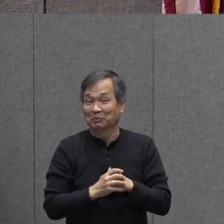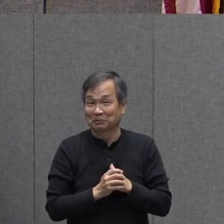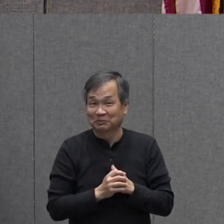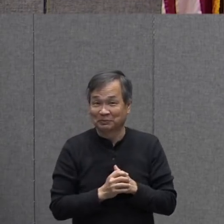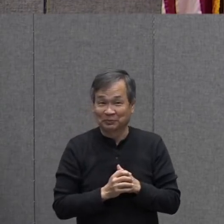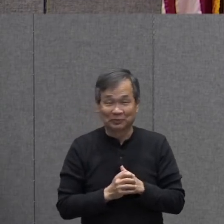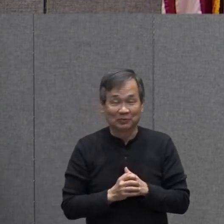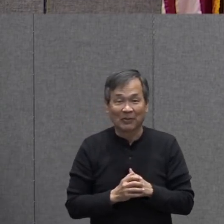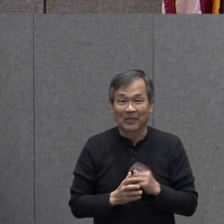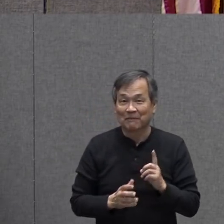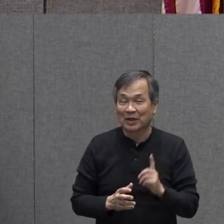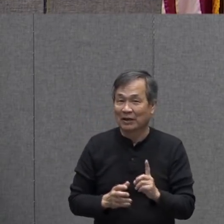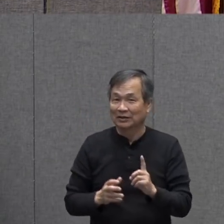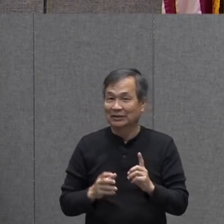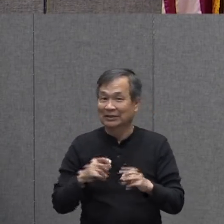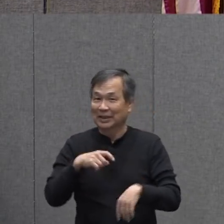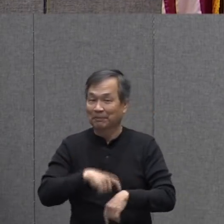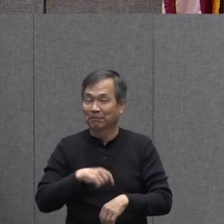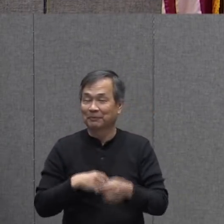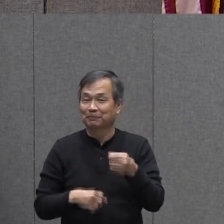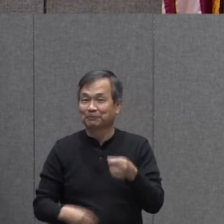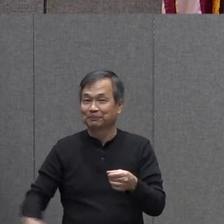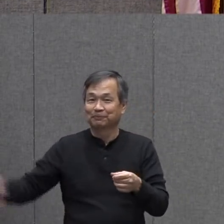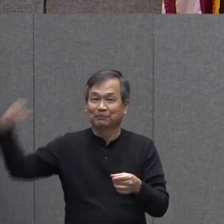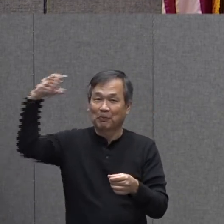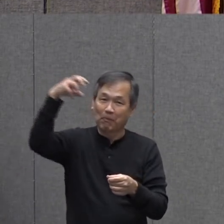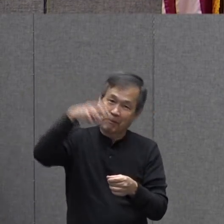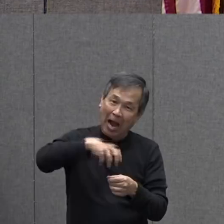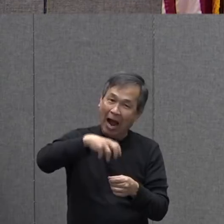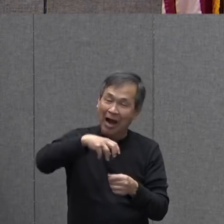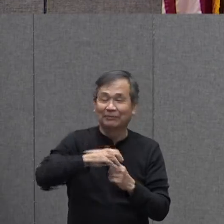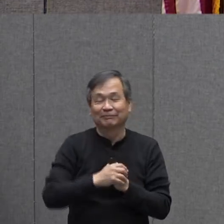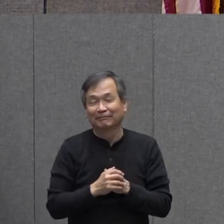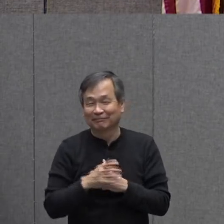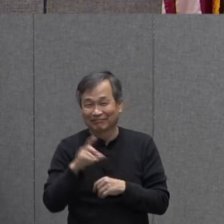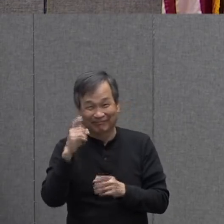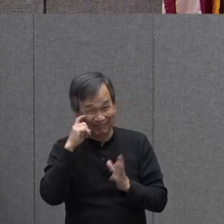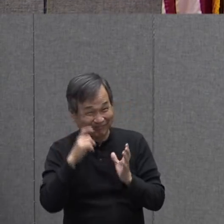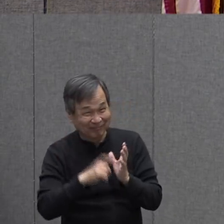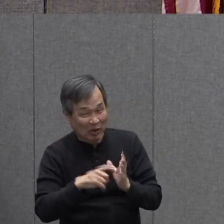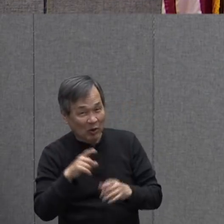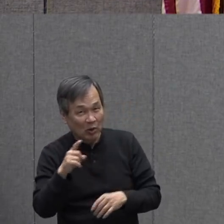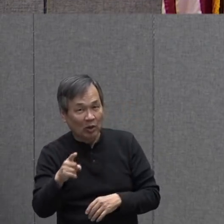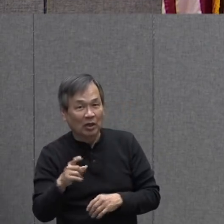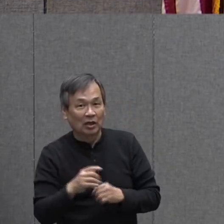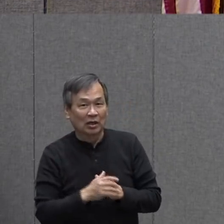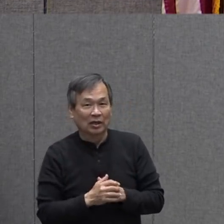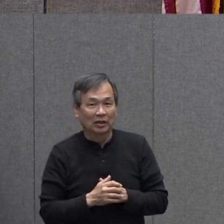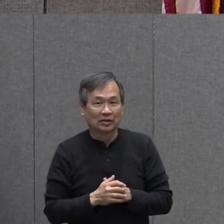Again, I'm gonna put the piece back on. I notice that there was a screw there for me to screw this on,